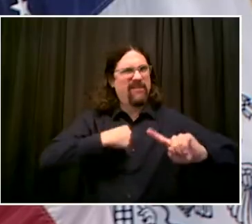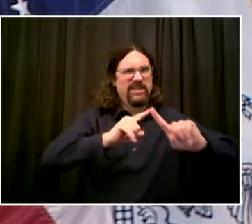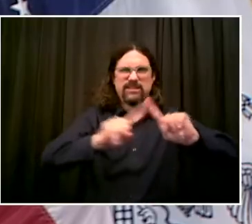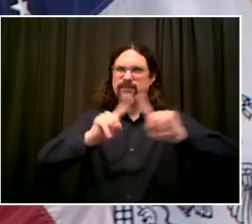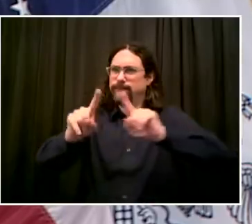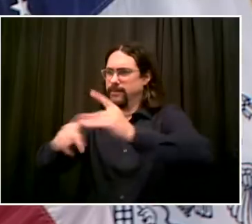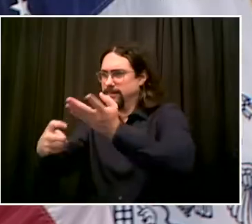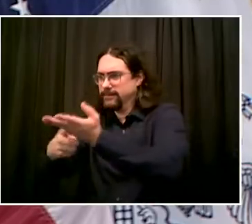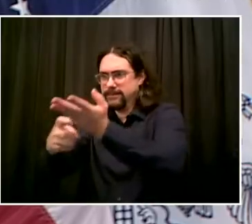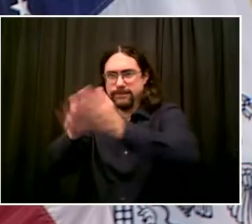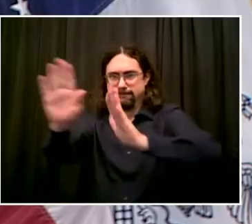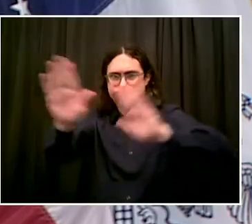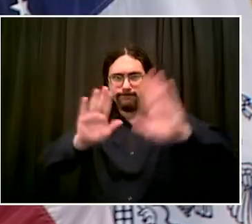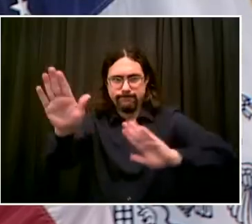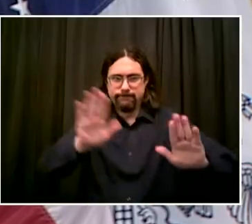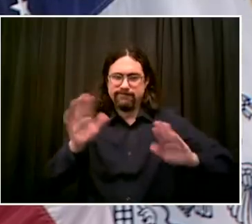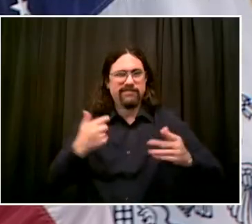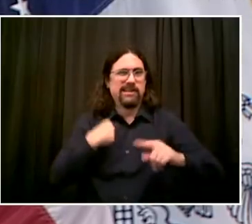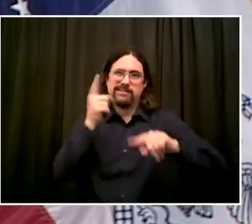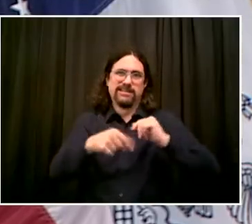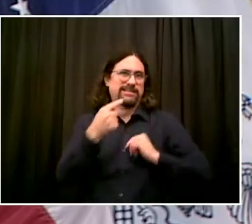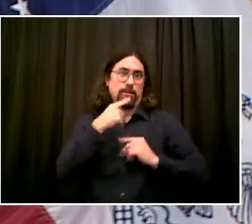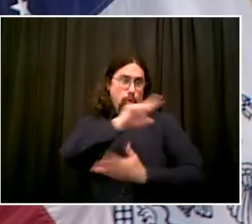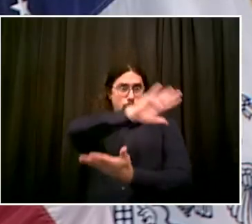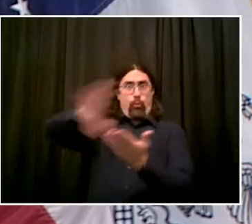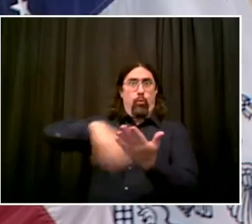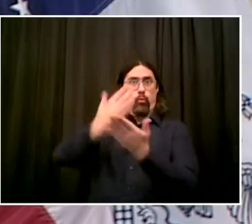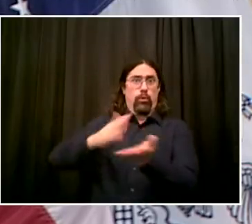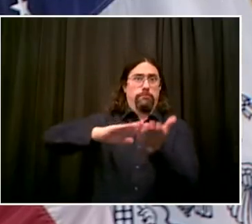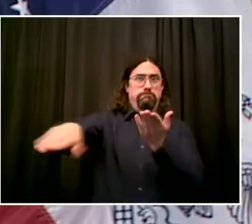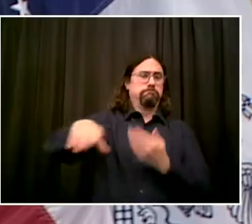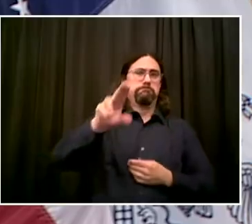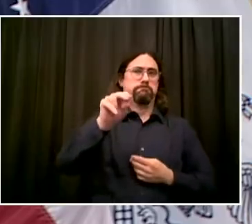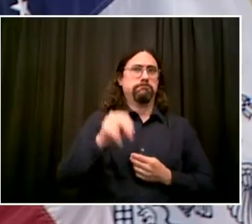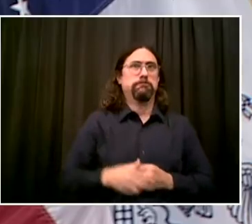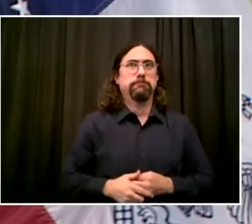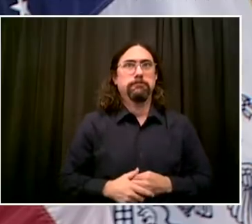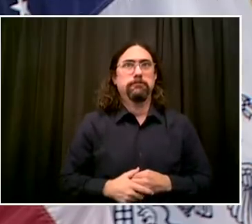TO THEM TO EVALUATE CEAH ONE. IN THE CASE OF PEOPLE BEING